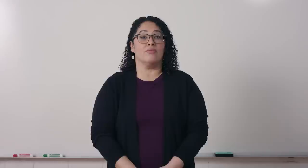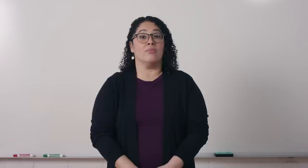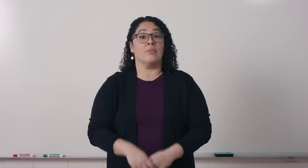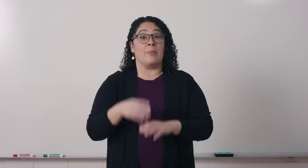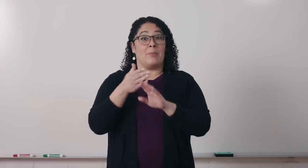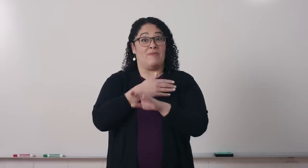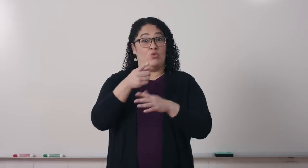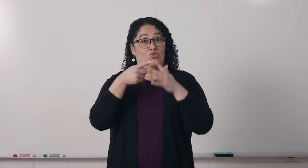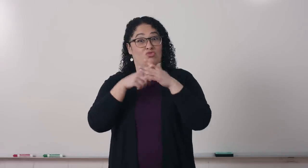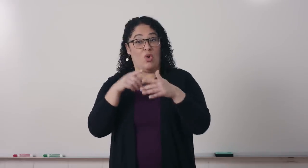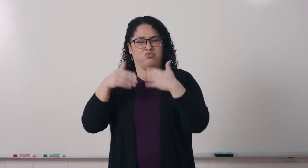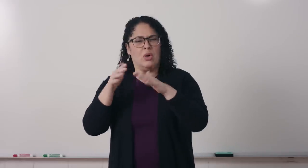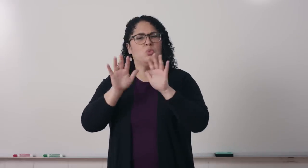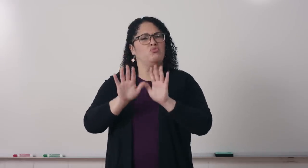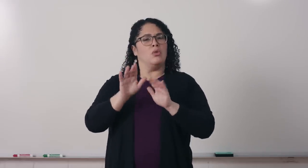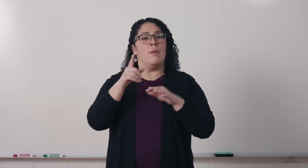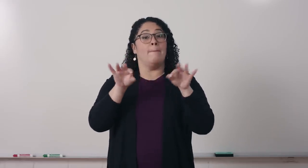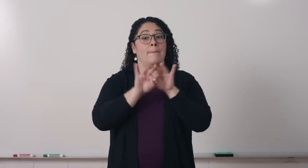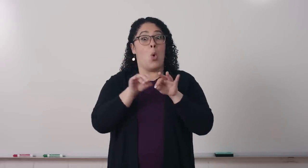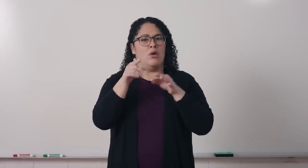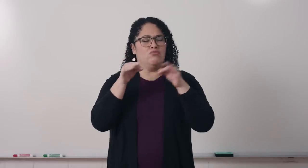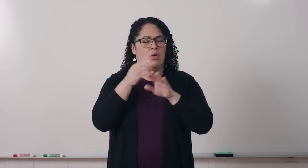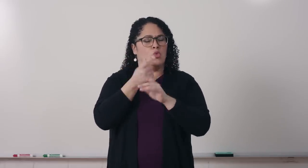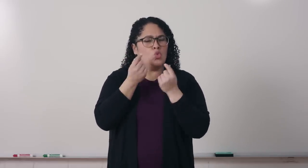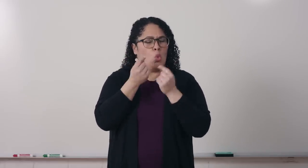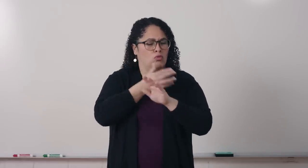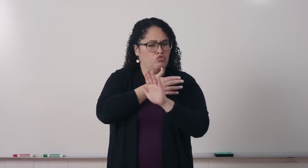Before you start, explain how the appointment will proceed.